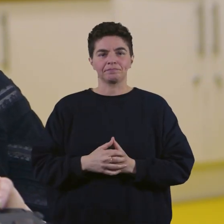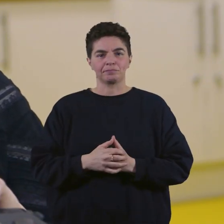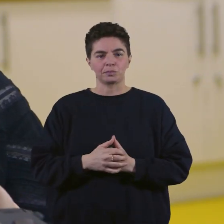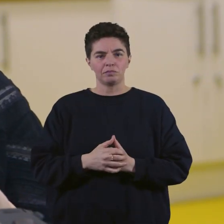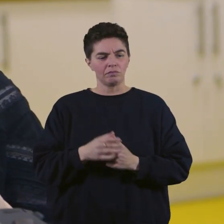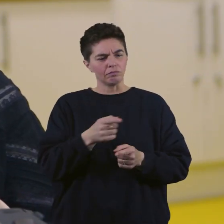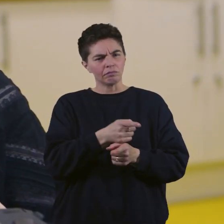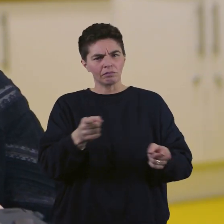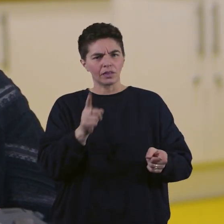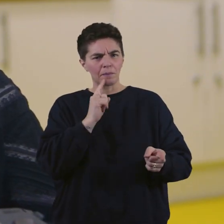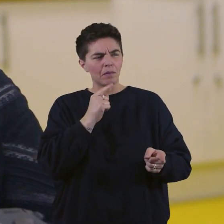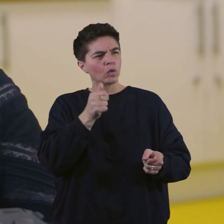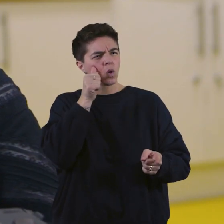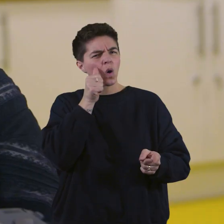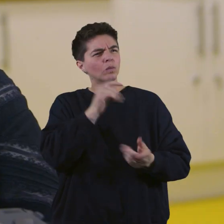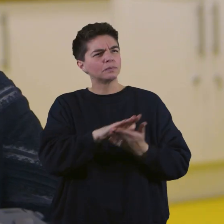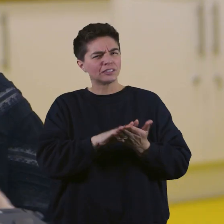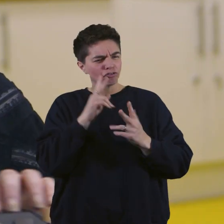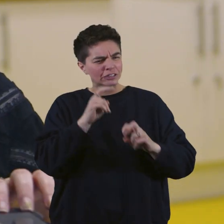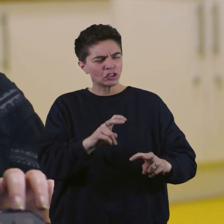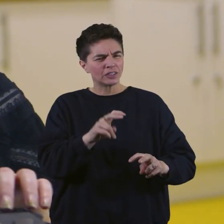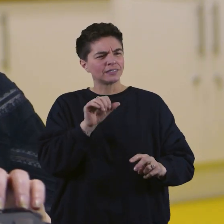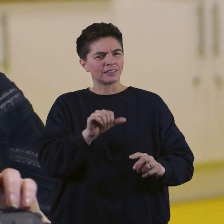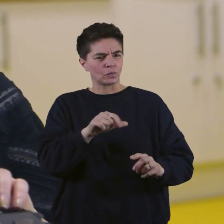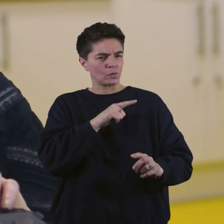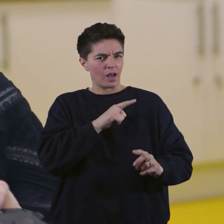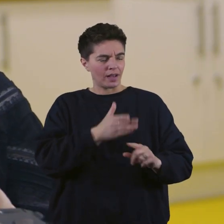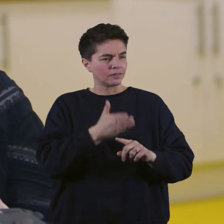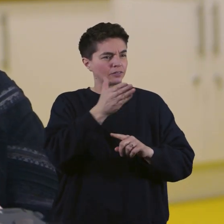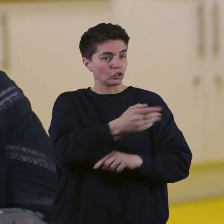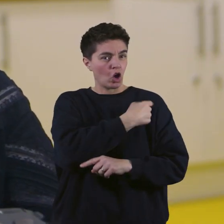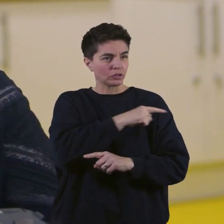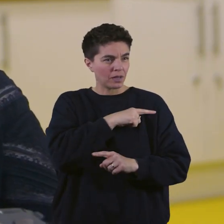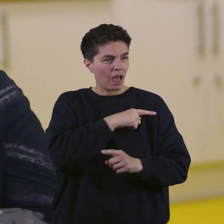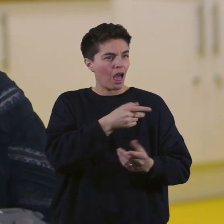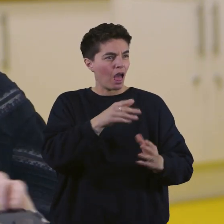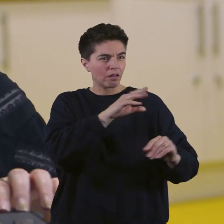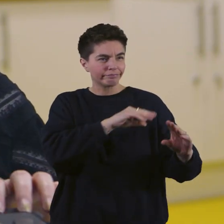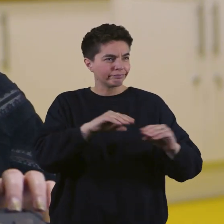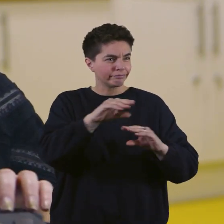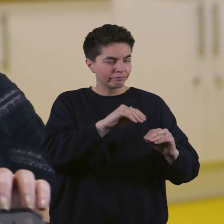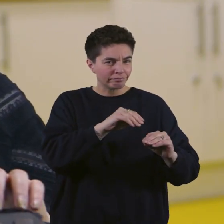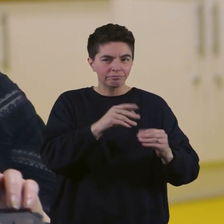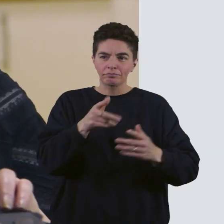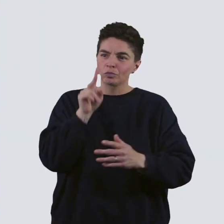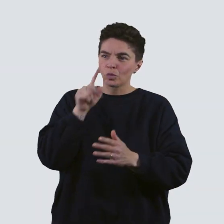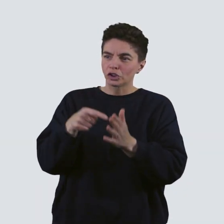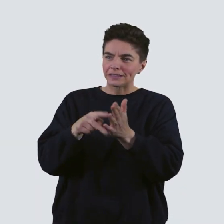Some people have heard about research only through being in hospital or from TV.